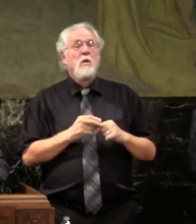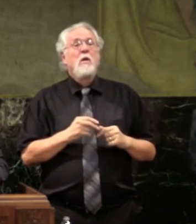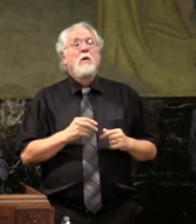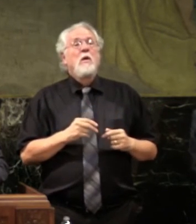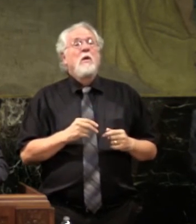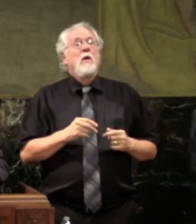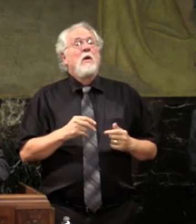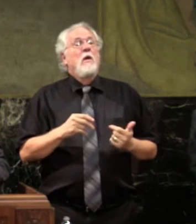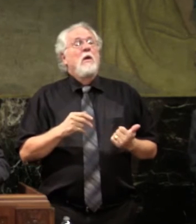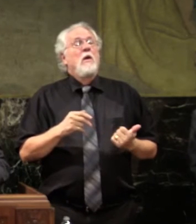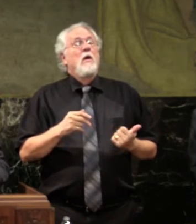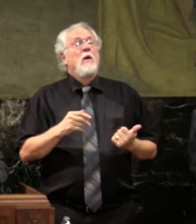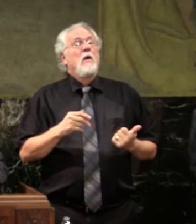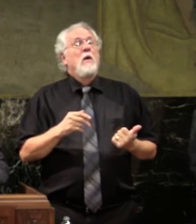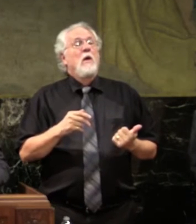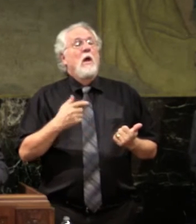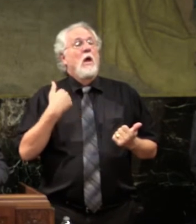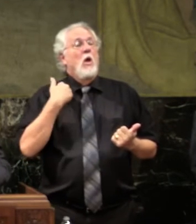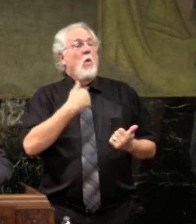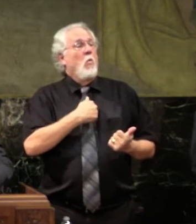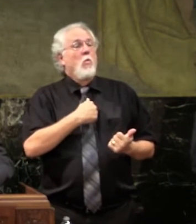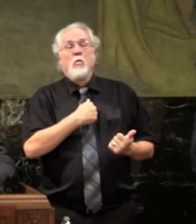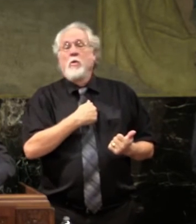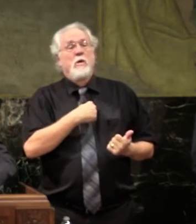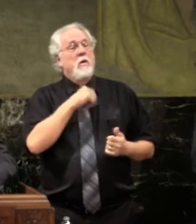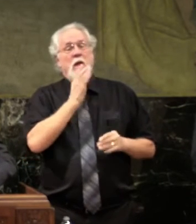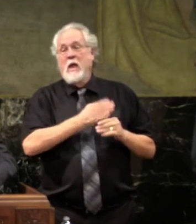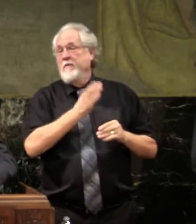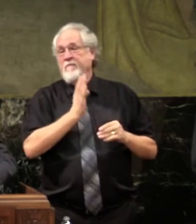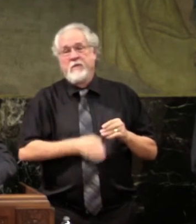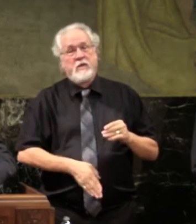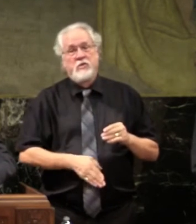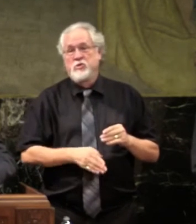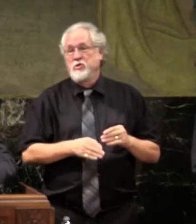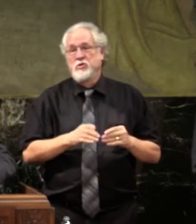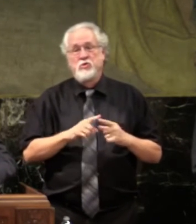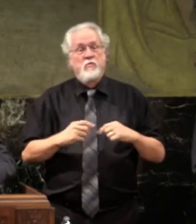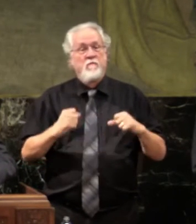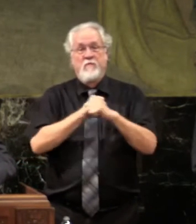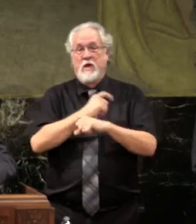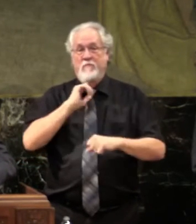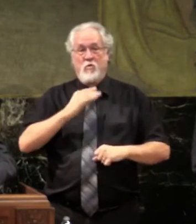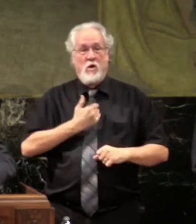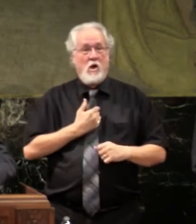far and we're far from finished in in fighting for our fair share of help so